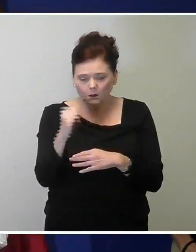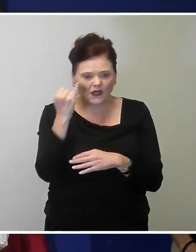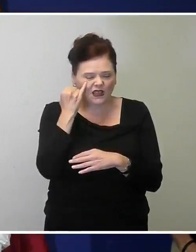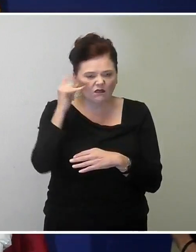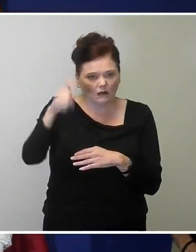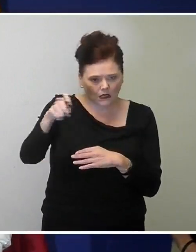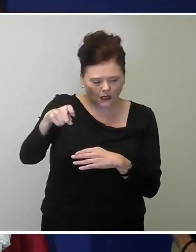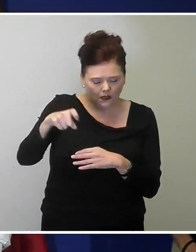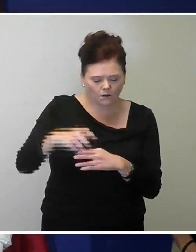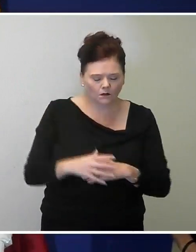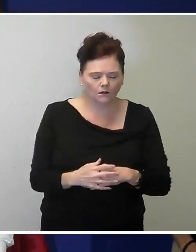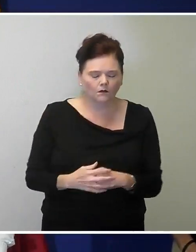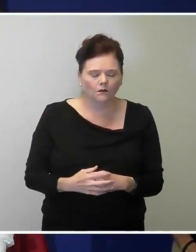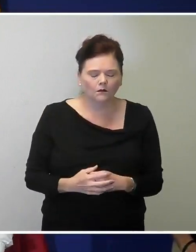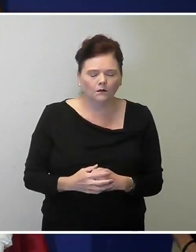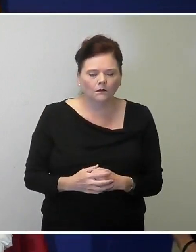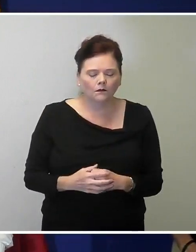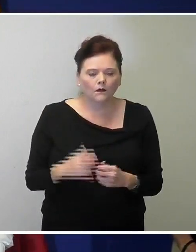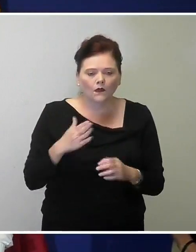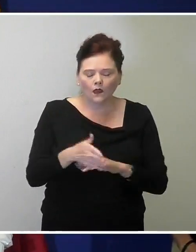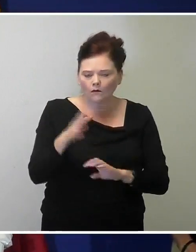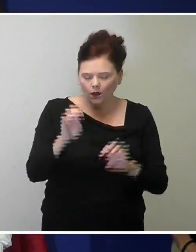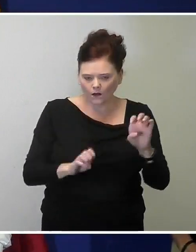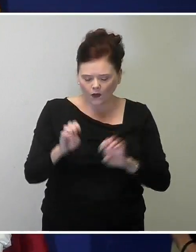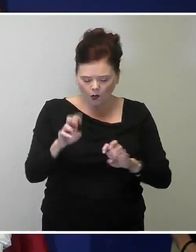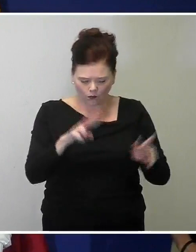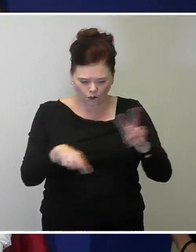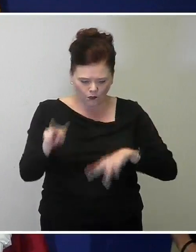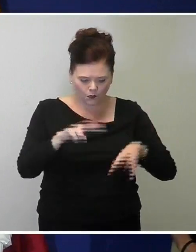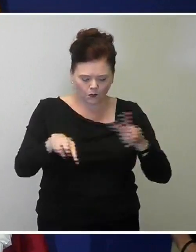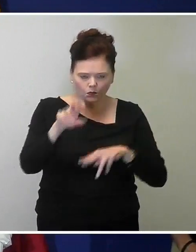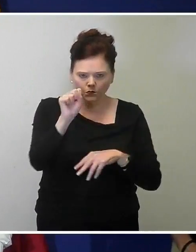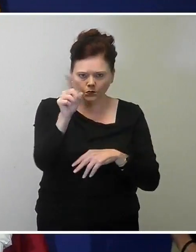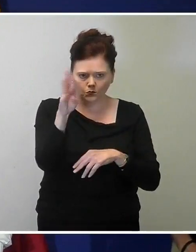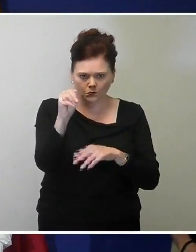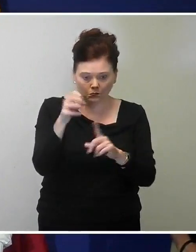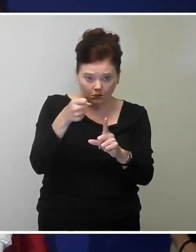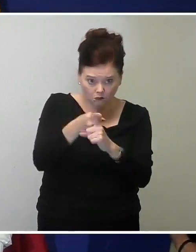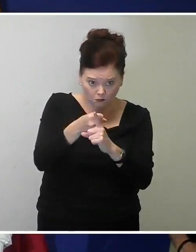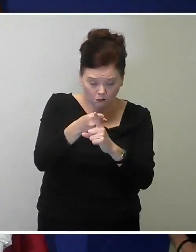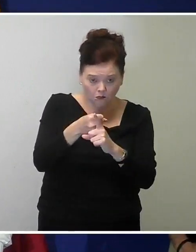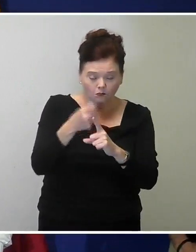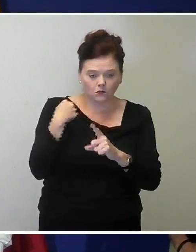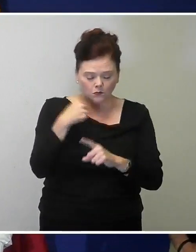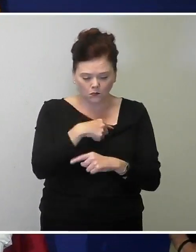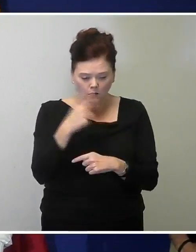HAVE THEM READY TO BE DEPLOYED TO EITHER THE COAST OR TO SOUTHWEST MISSISSIPPI SHOULD IN NEED ARISE.